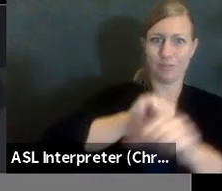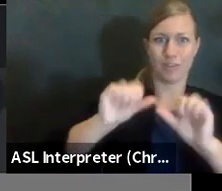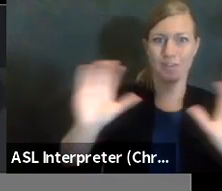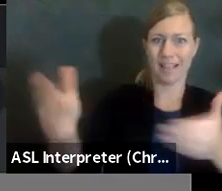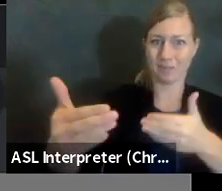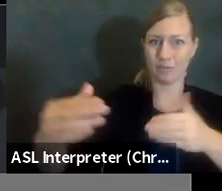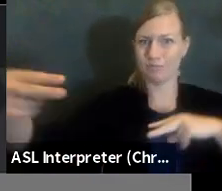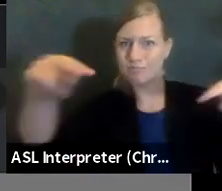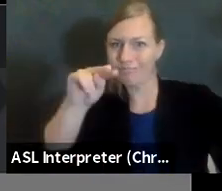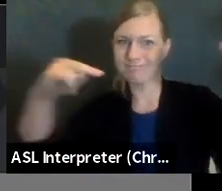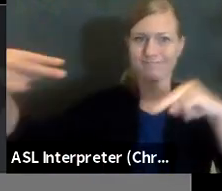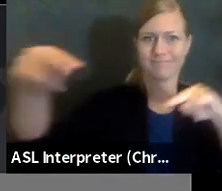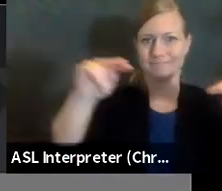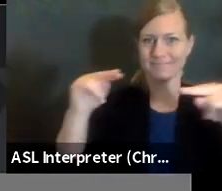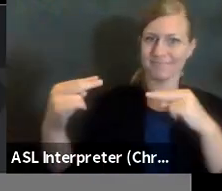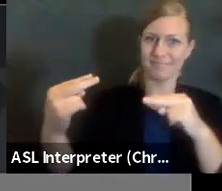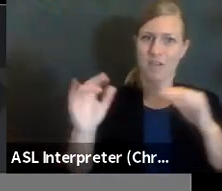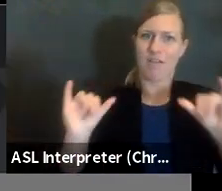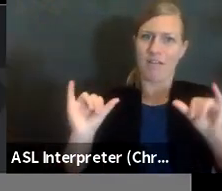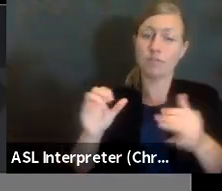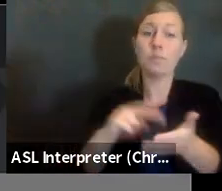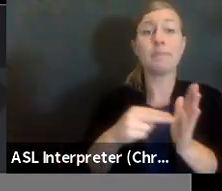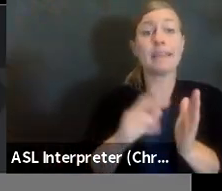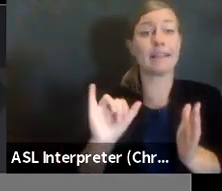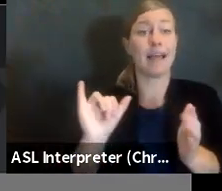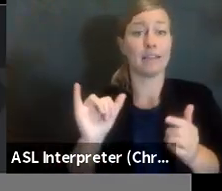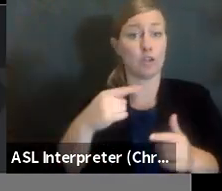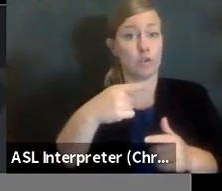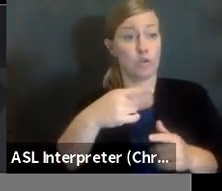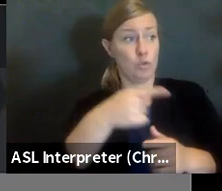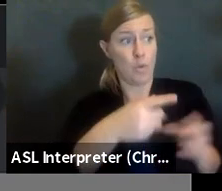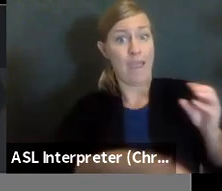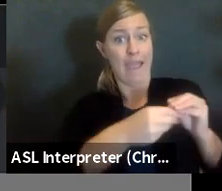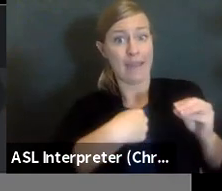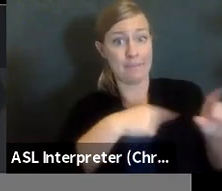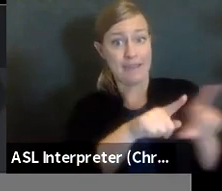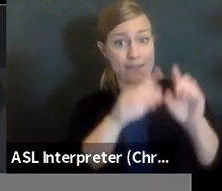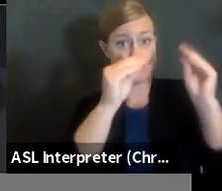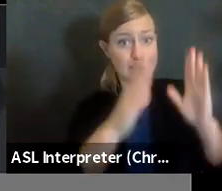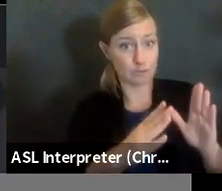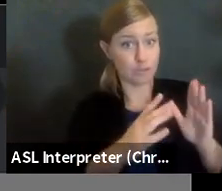ESD 101 - Jeff Crawford: you could add me as a teacher and I could do effectively like a learning walk with you in your classroom to see what's happening.